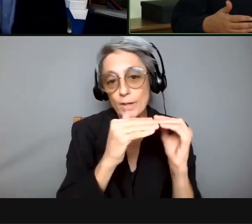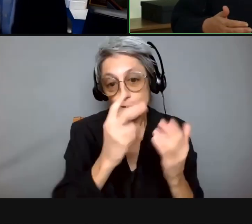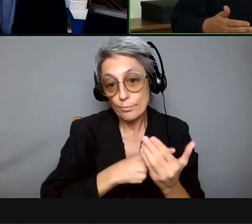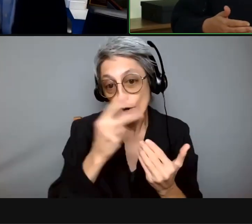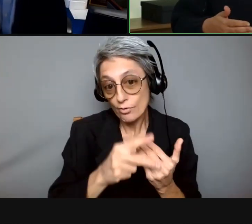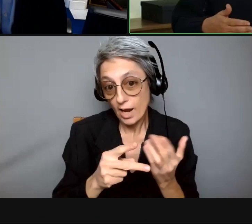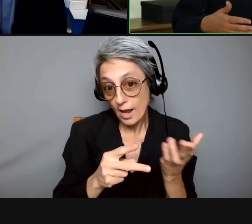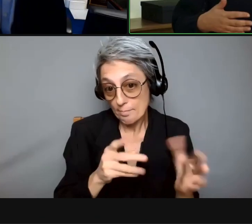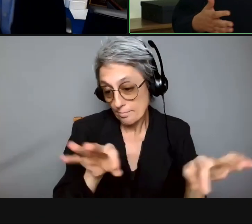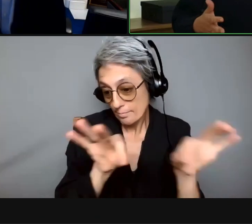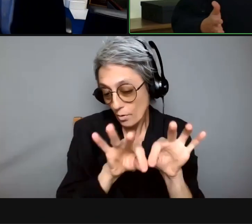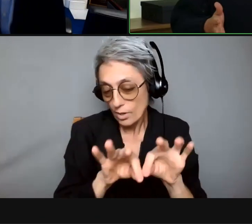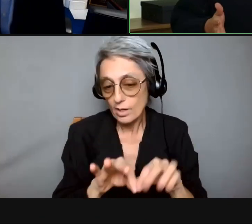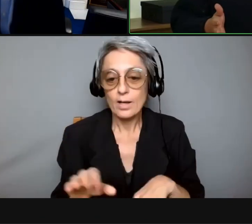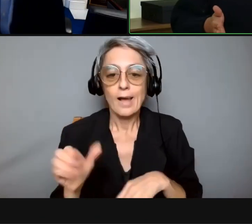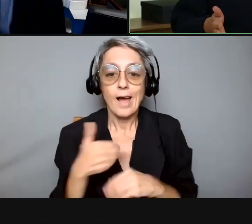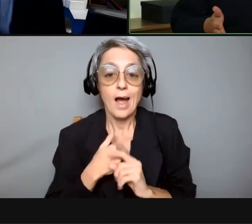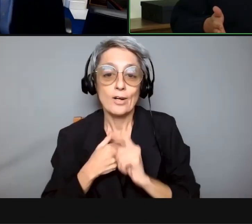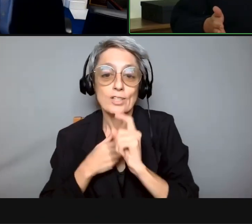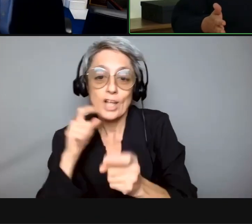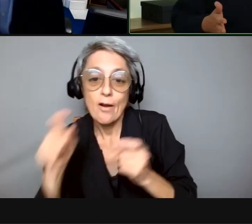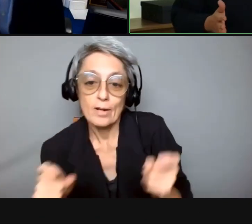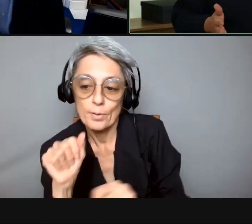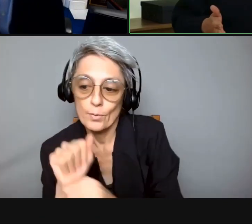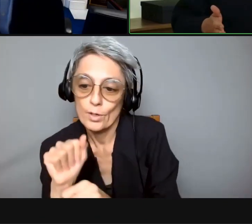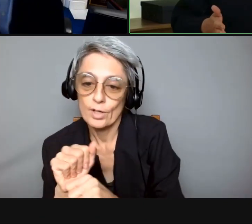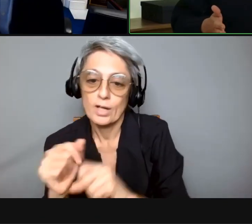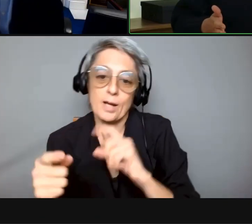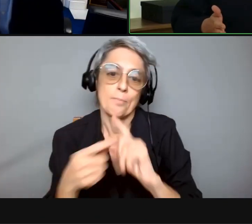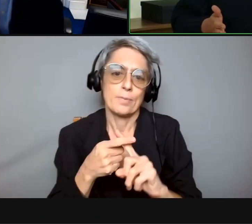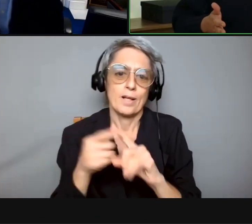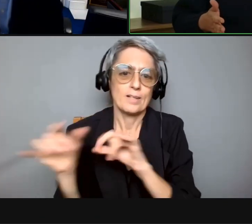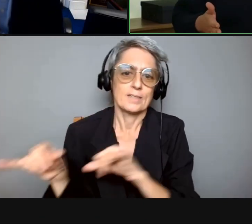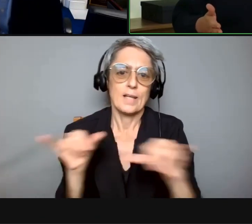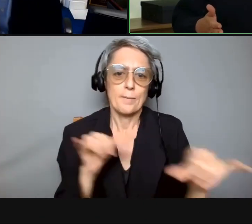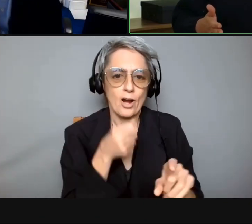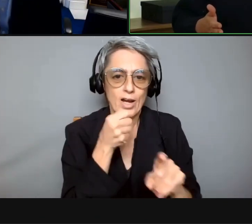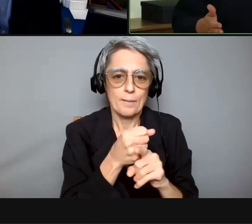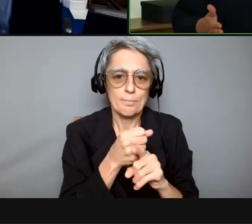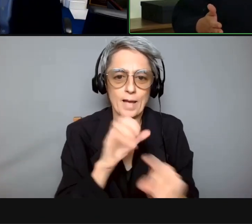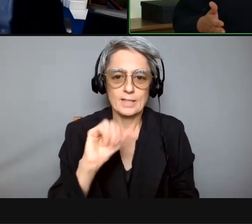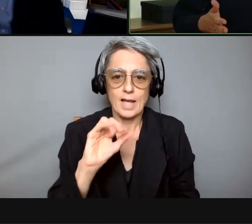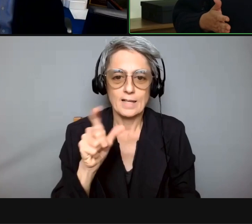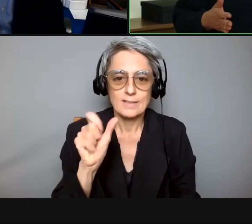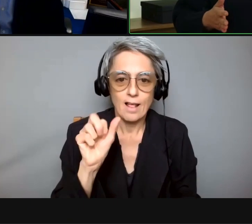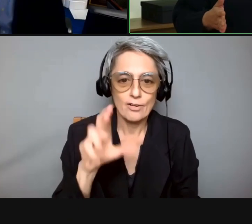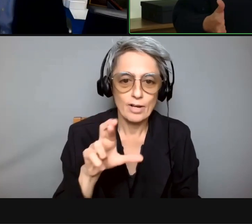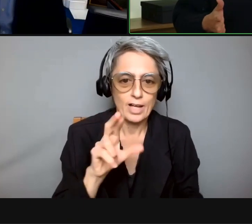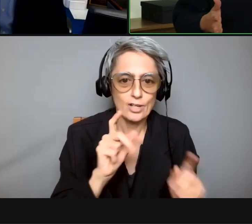the charitable work we do as our impact accelerator, which is designed to grow more black